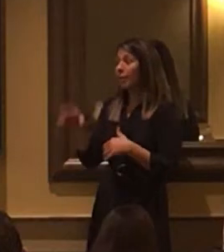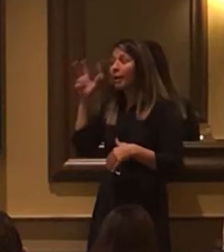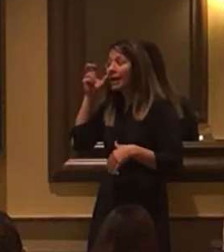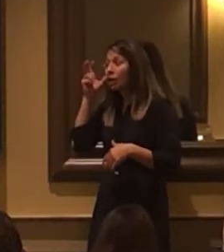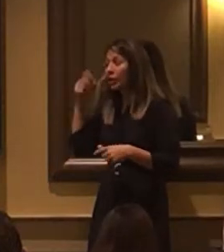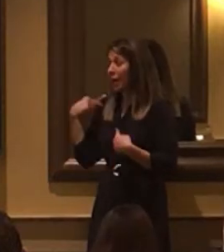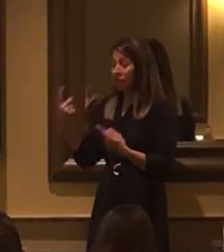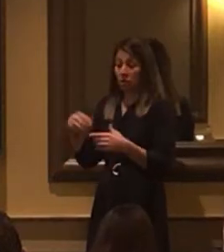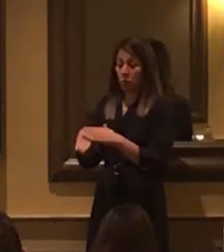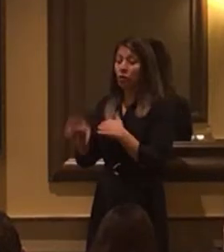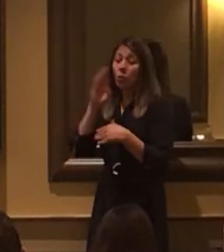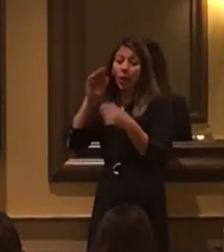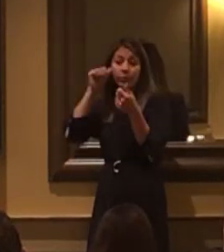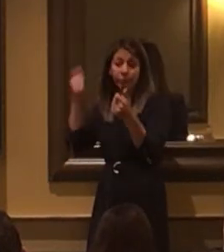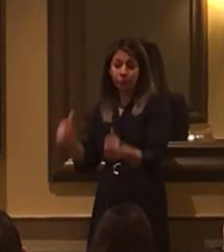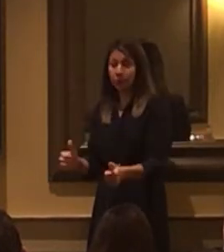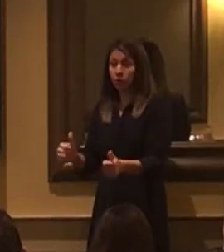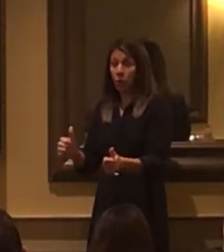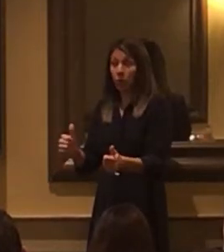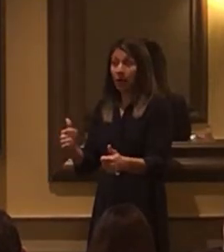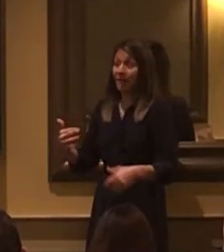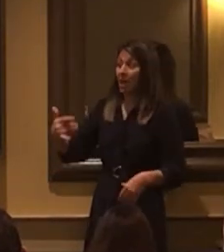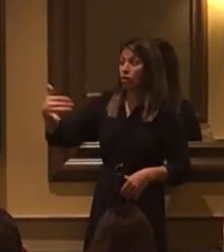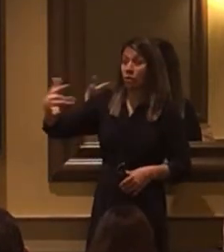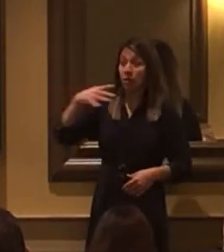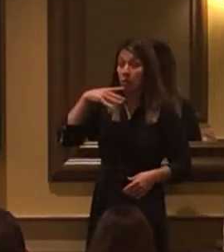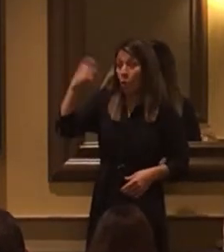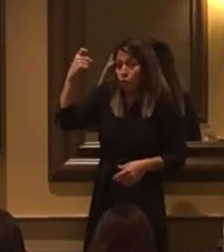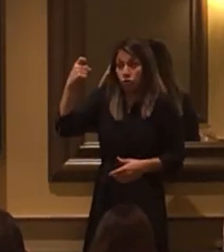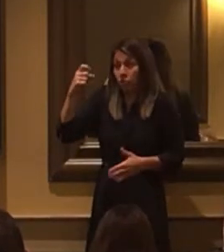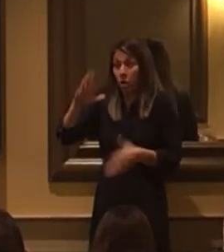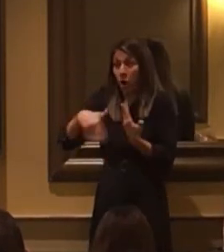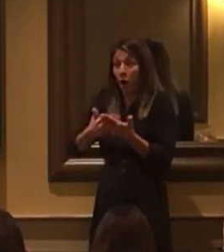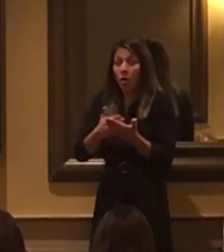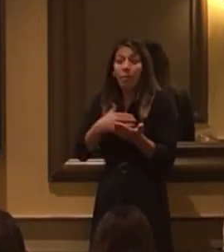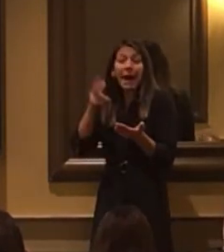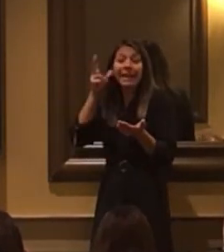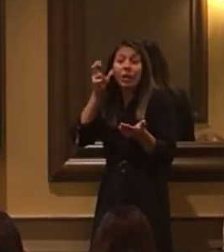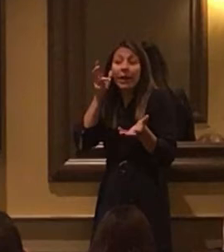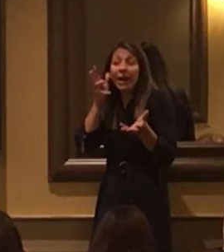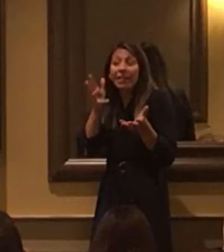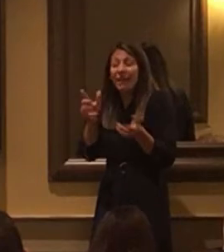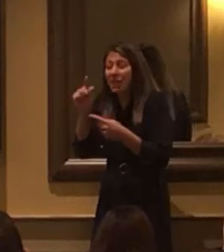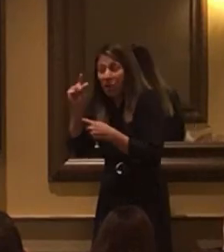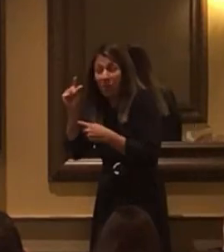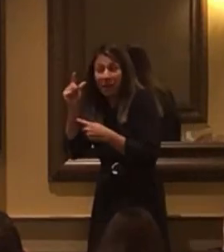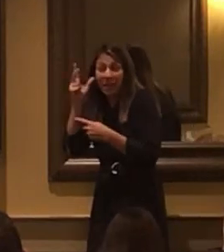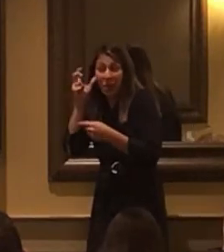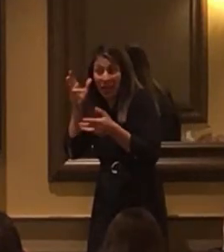So, there will be a day when I get older